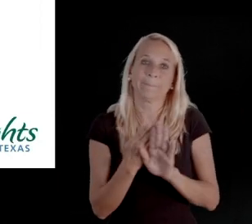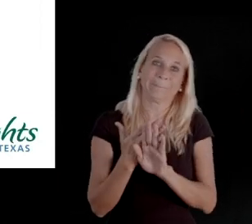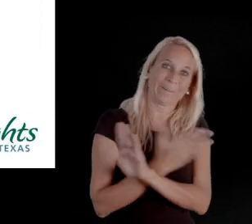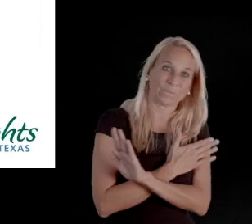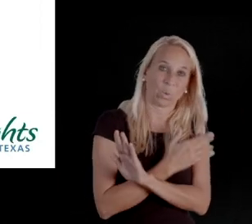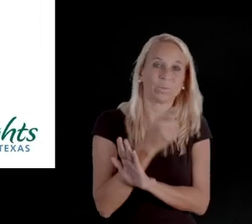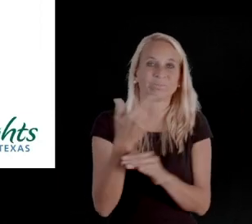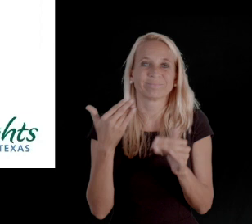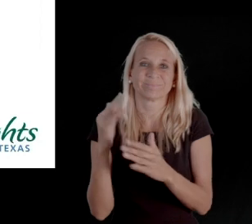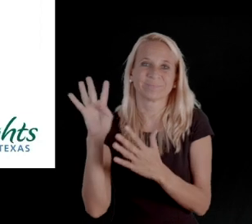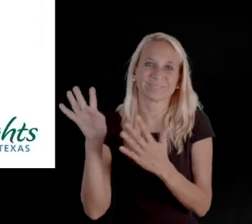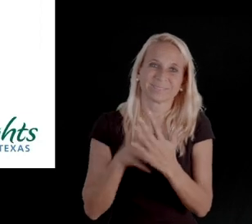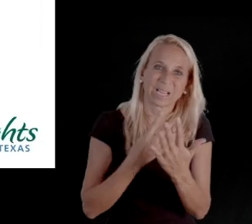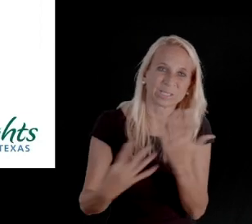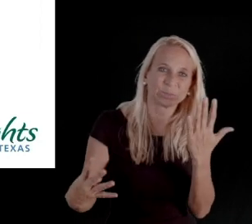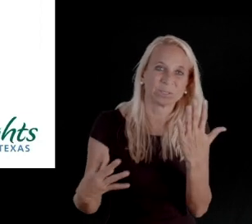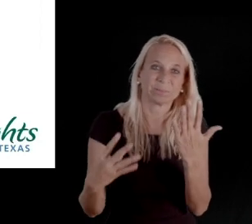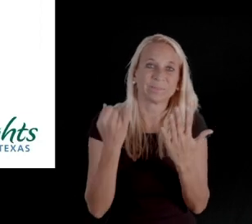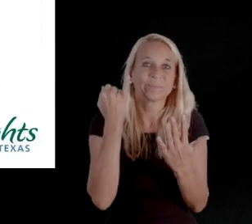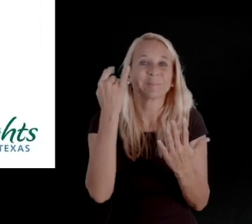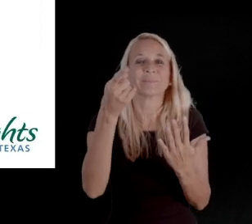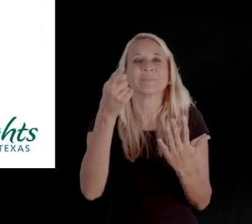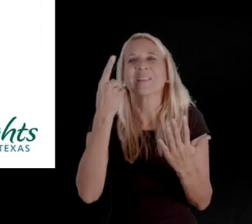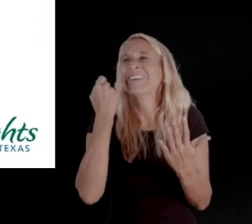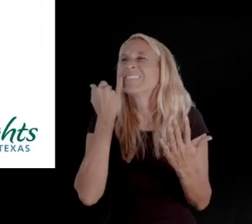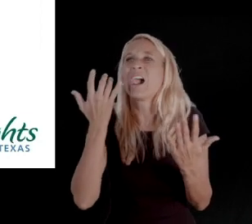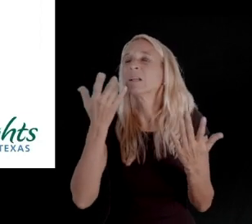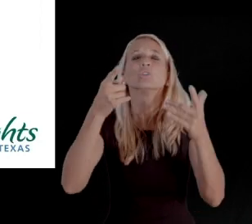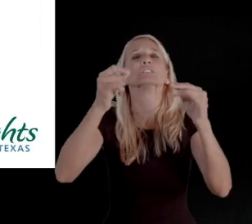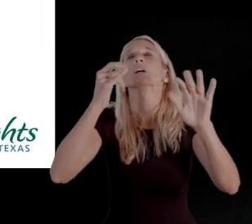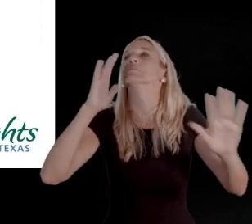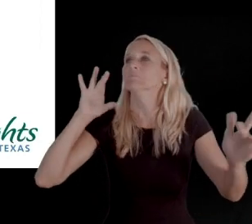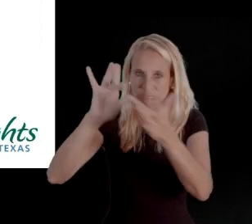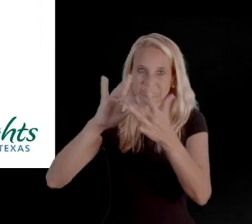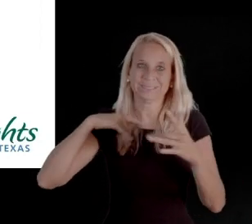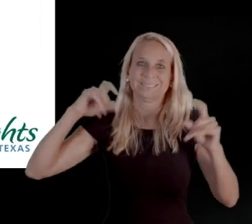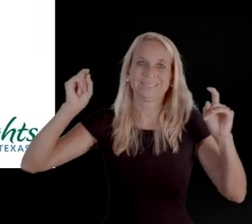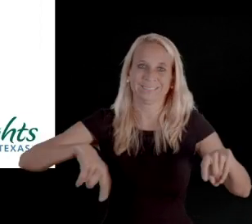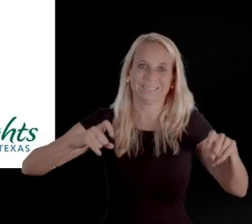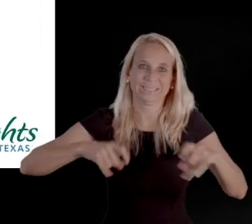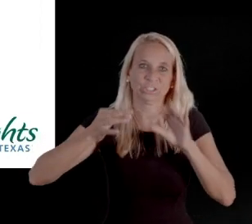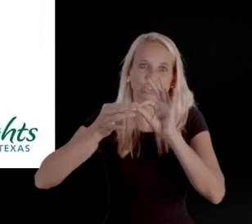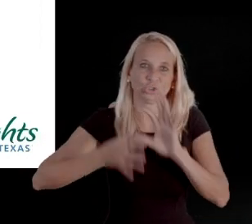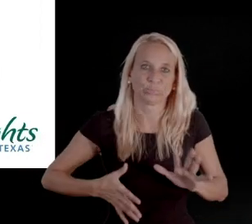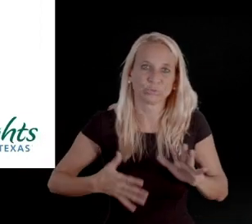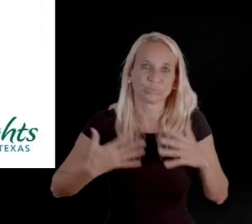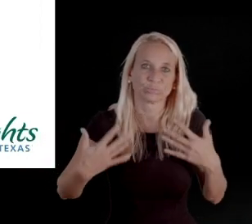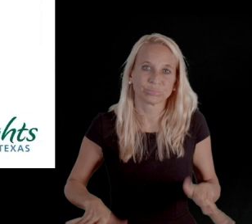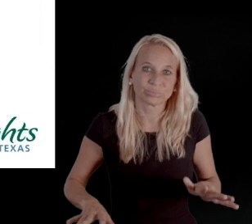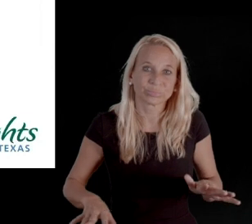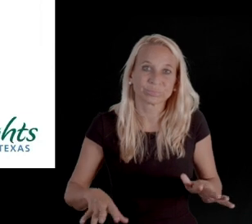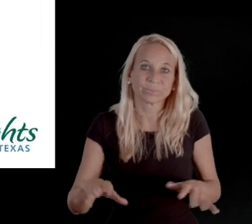If you don't for whatever reason ask for beforehand and its still needed, ask for at the fair hearing. Even if it means that you have